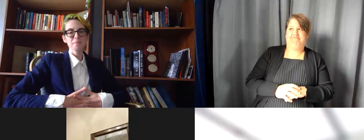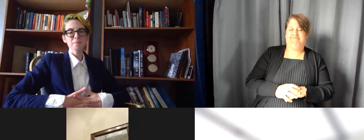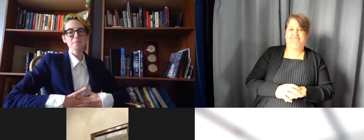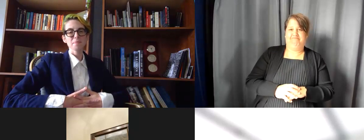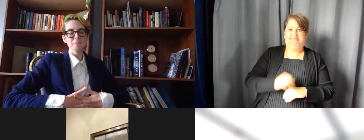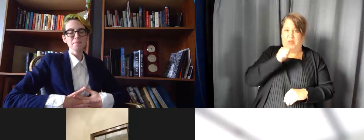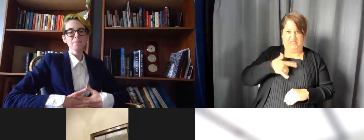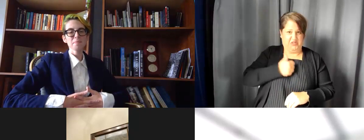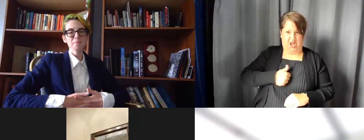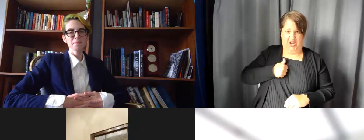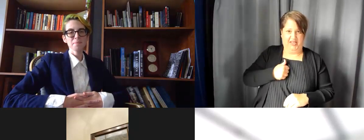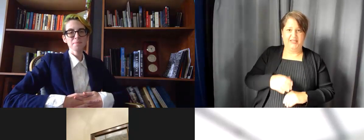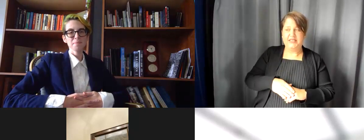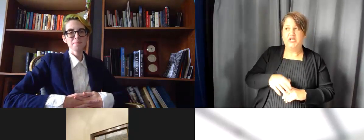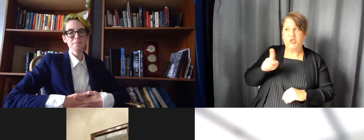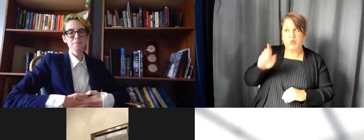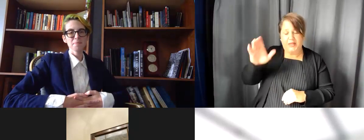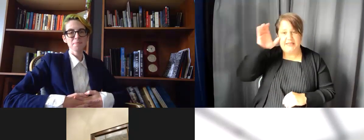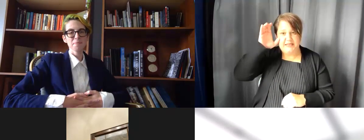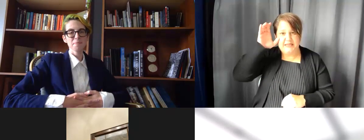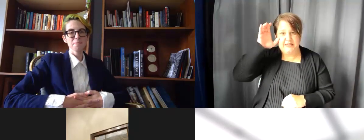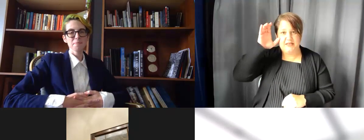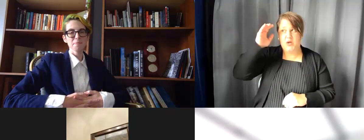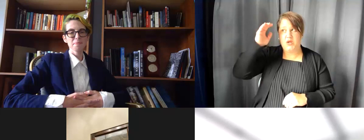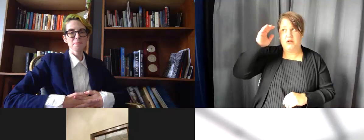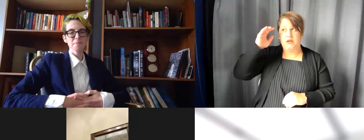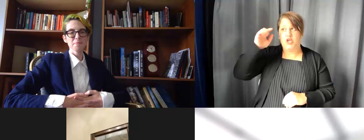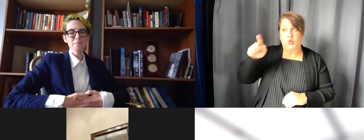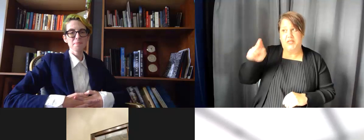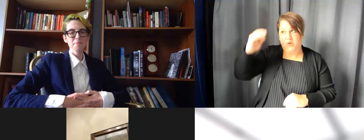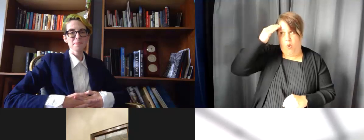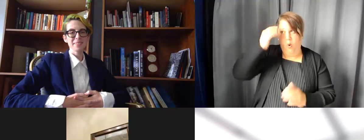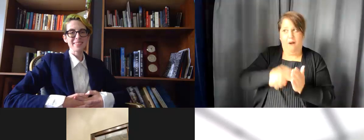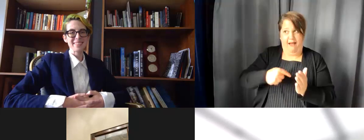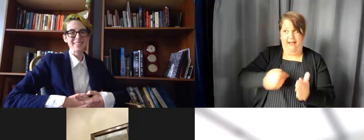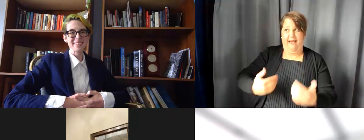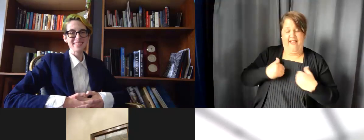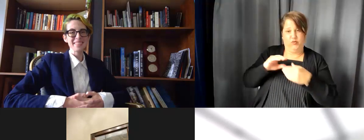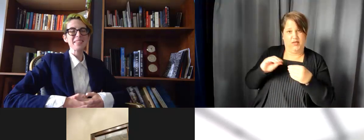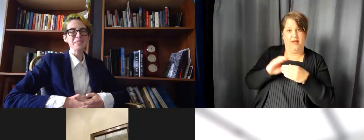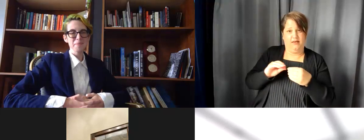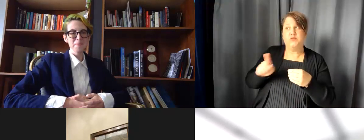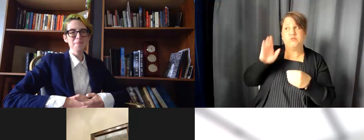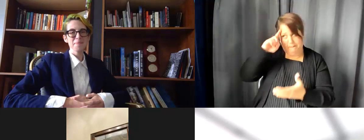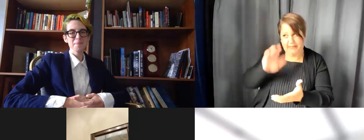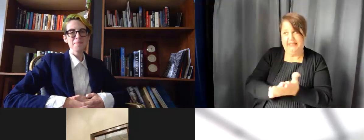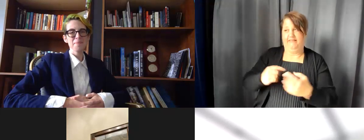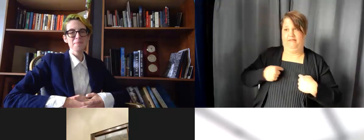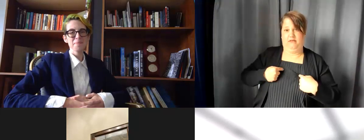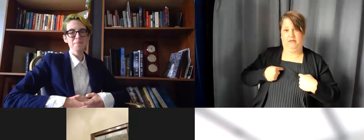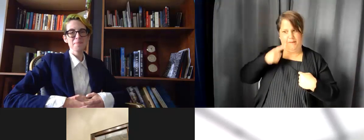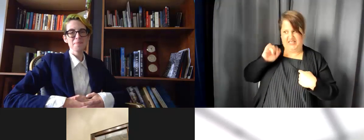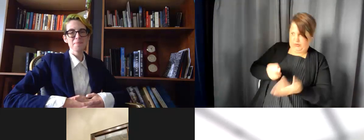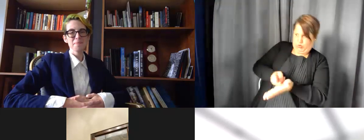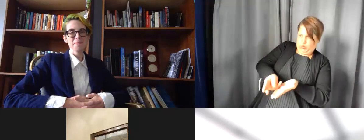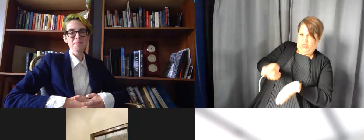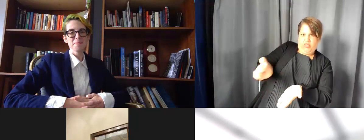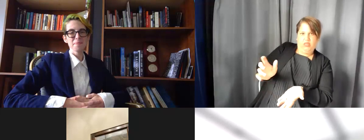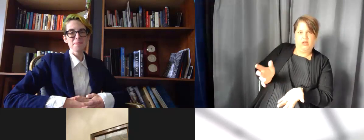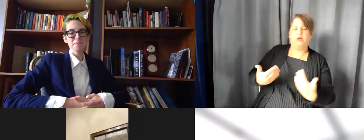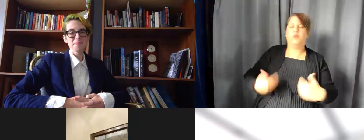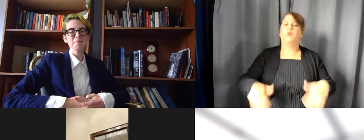Jordan Radford: know what I have to say, and you're going to believe it because it's true. How are you thought that was really inspiring because